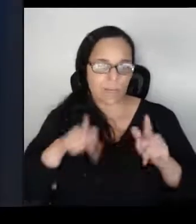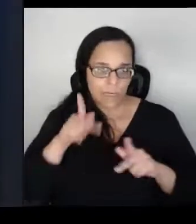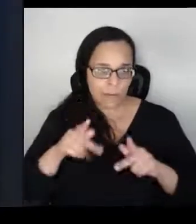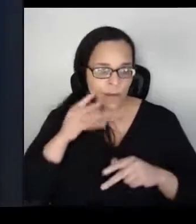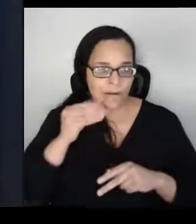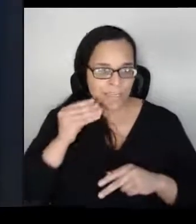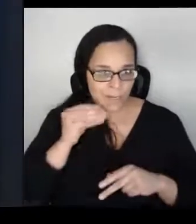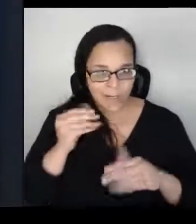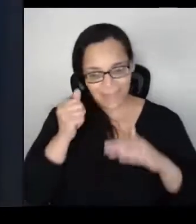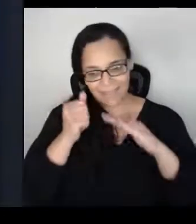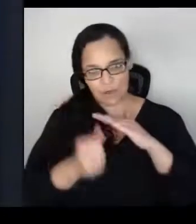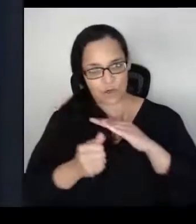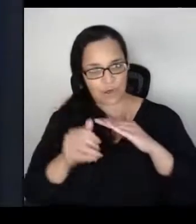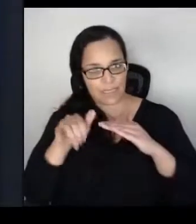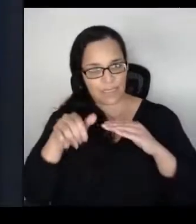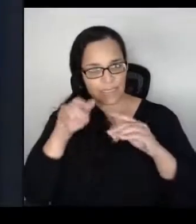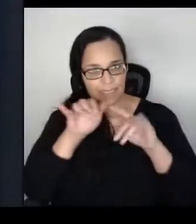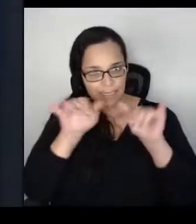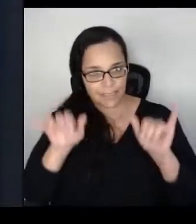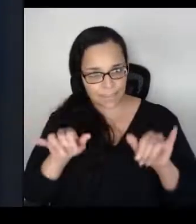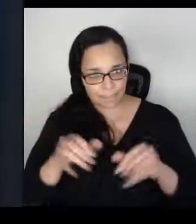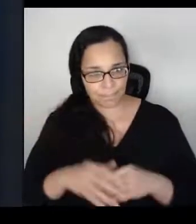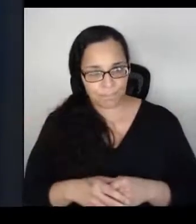So when you ask me about what is different?